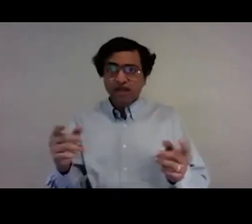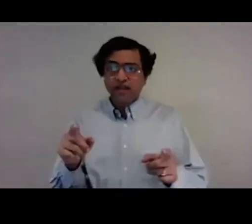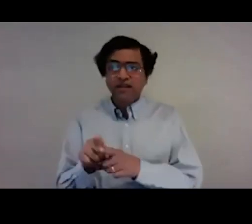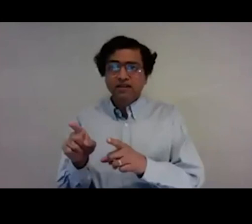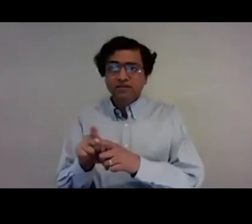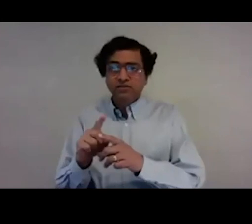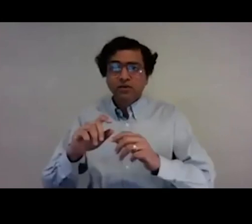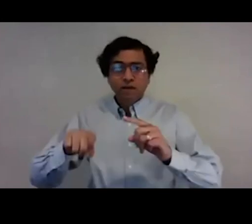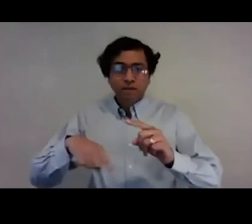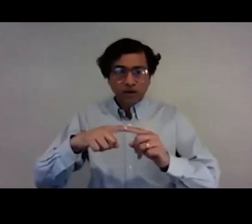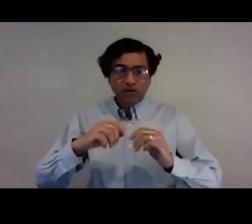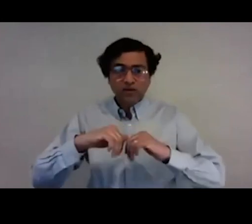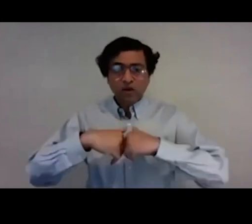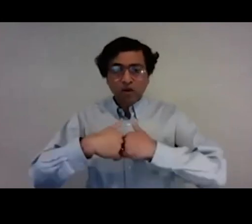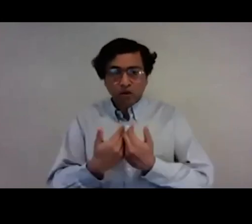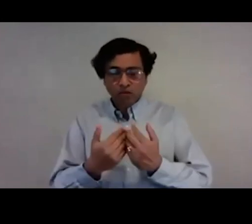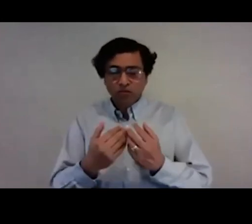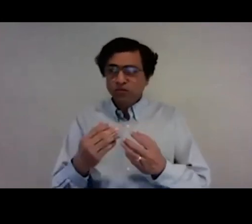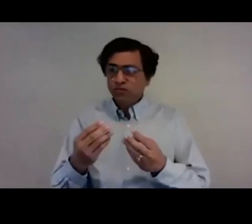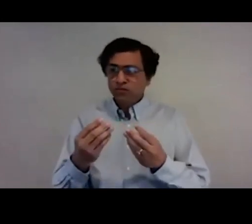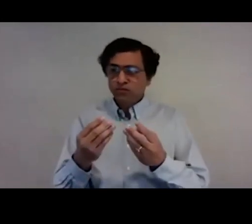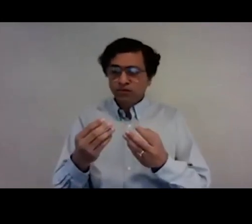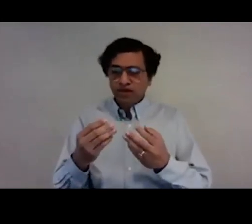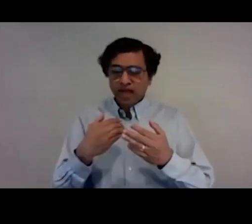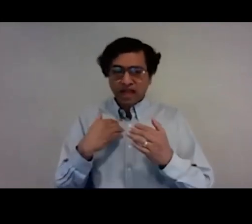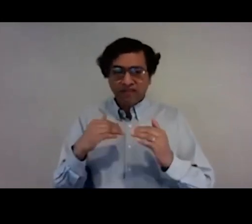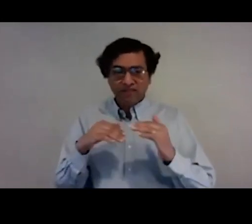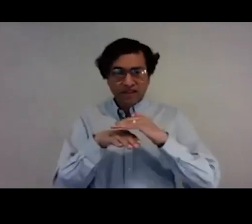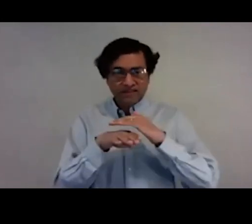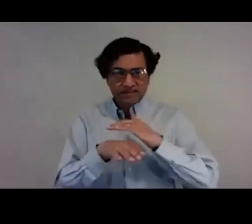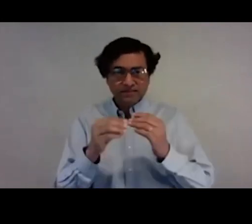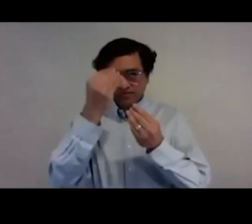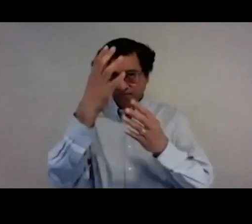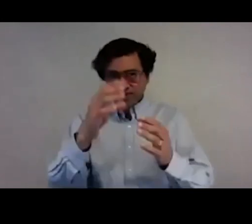So deaf eyes in education really means that I am going to be sharing